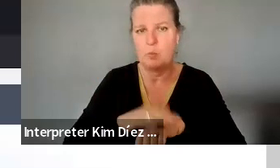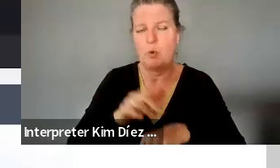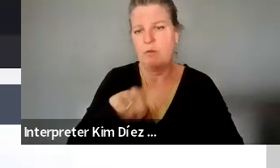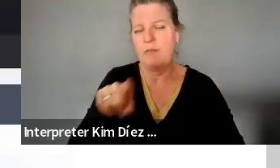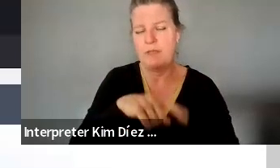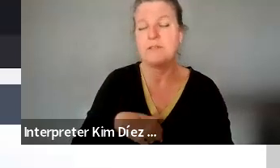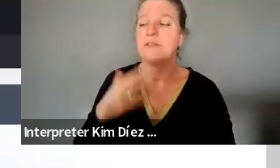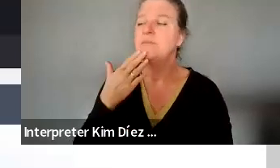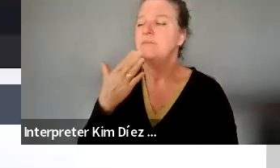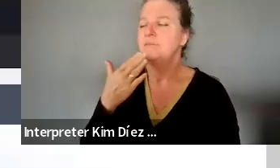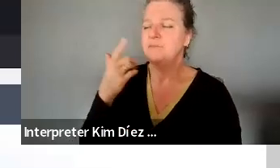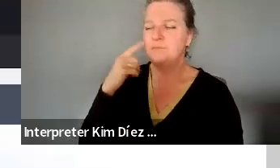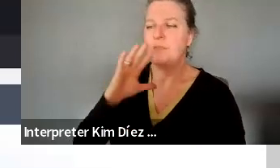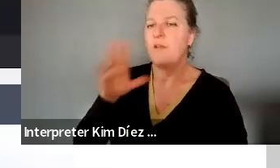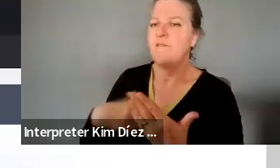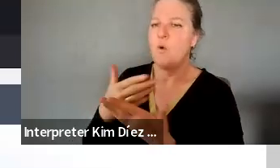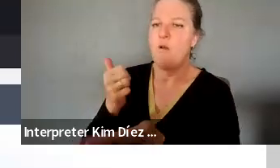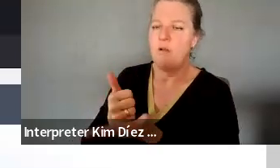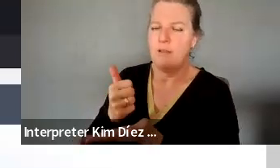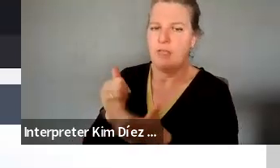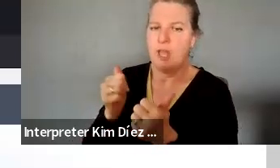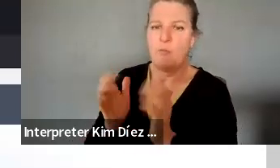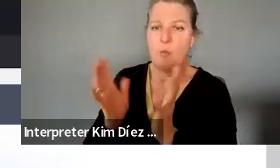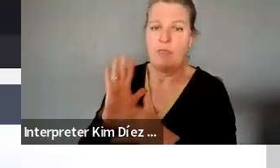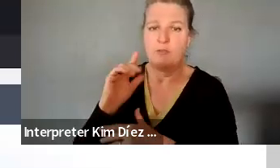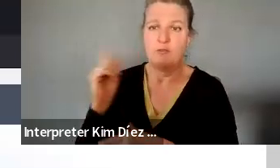[Alex] Thank you for all the help with the chat, everybody, I appreciate it.